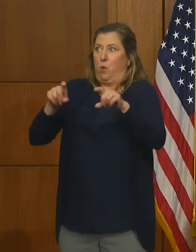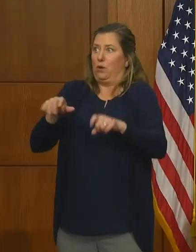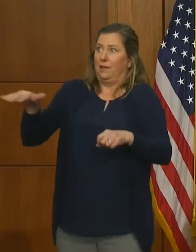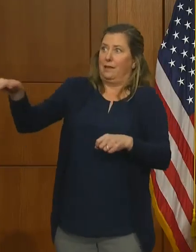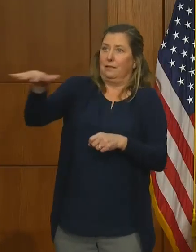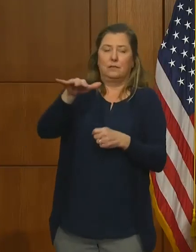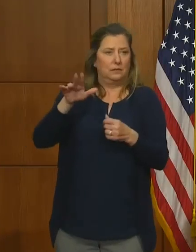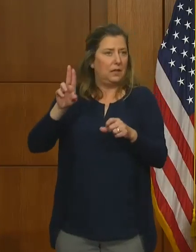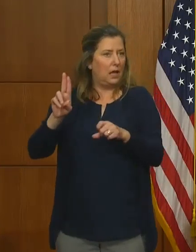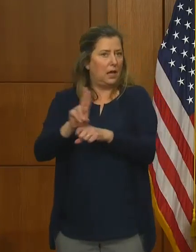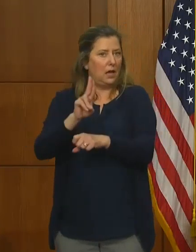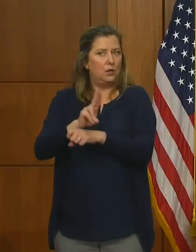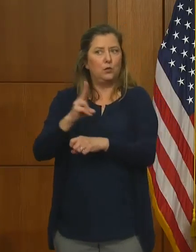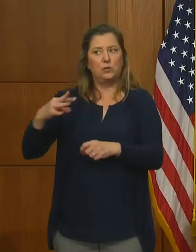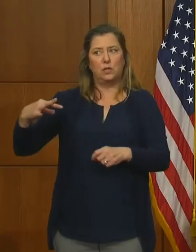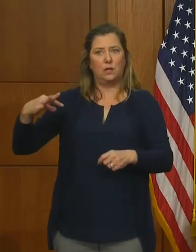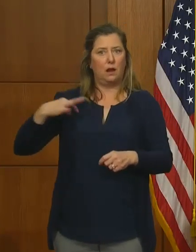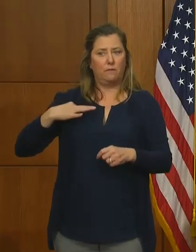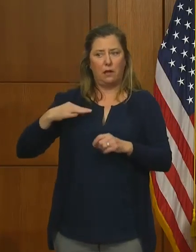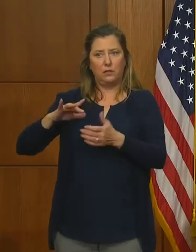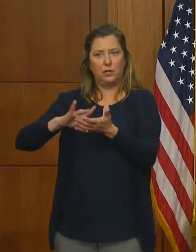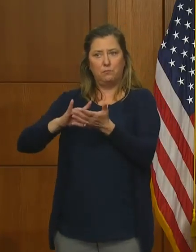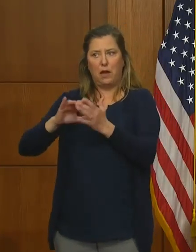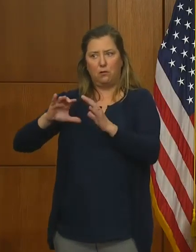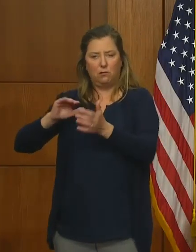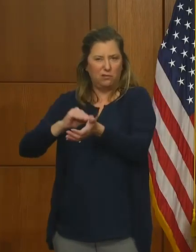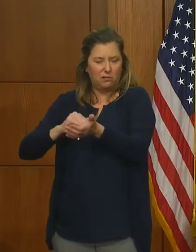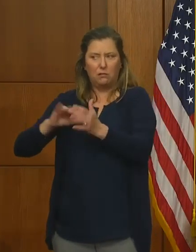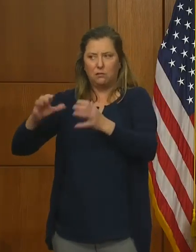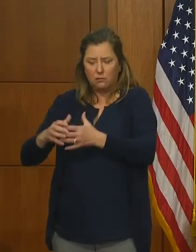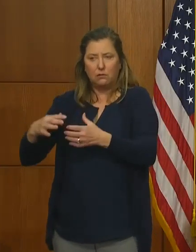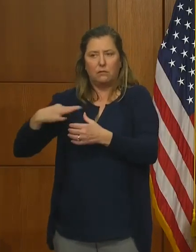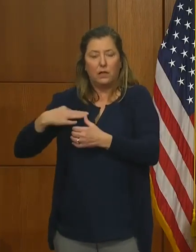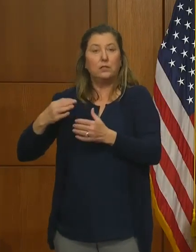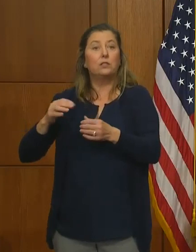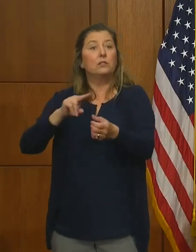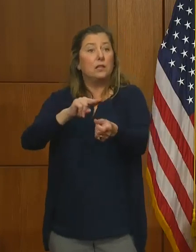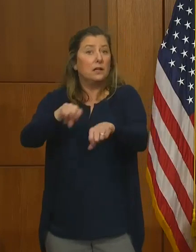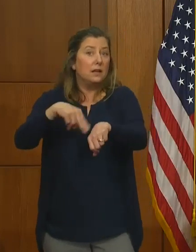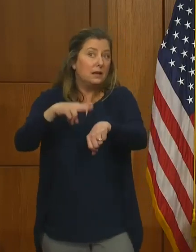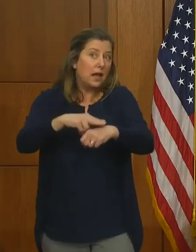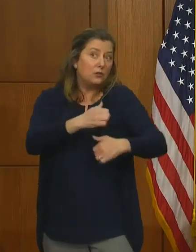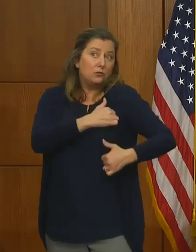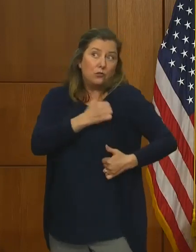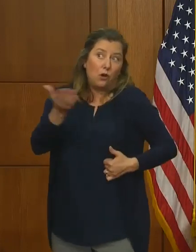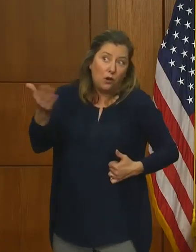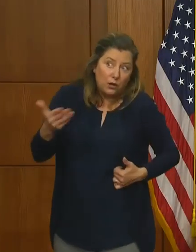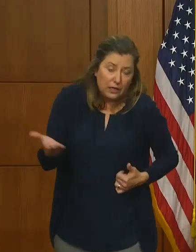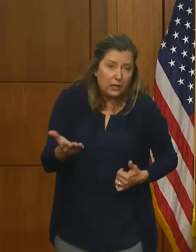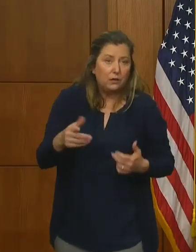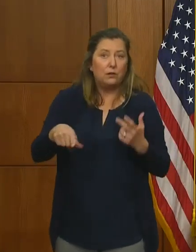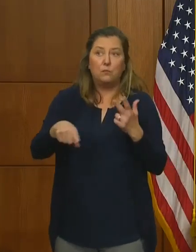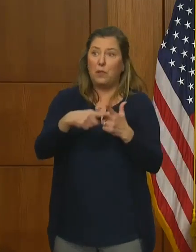ABILITY TO RAMP UP THE TESTING AND THE USE OF THE VOLUNTEER